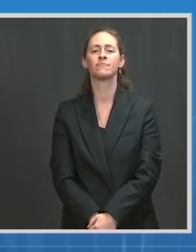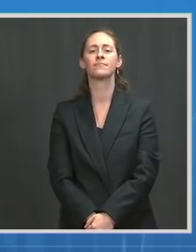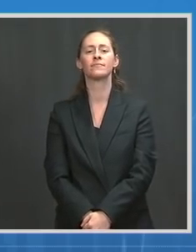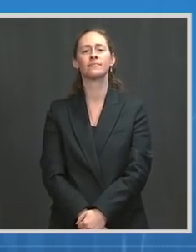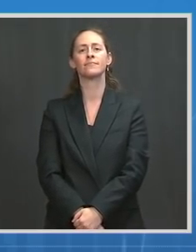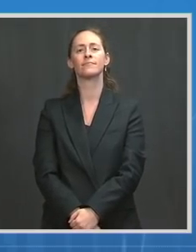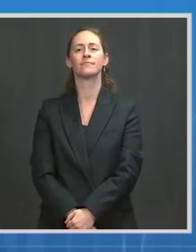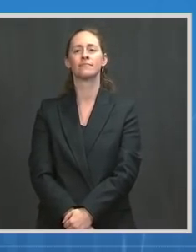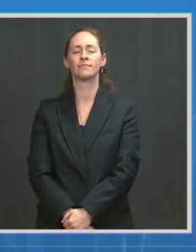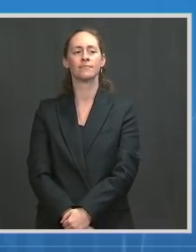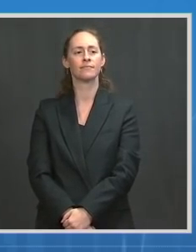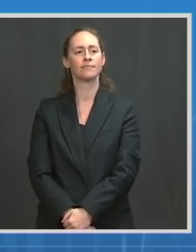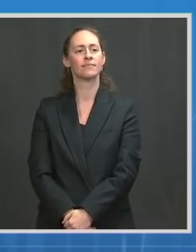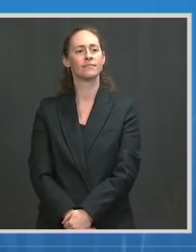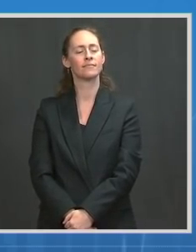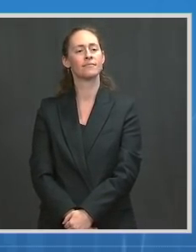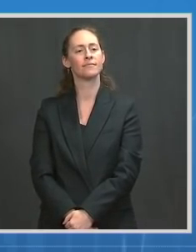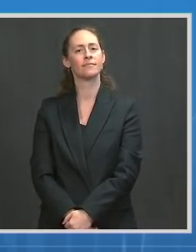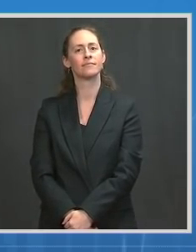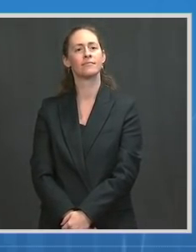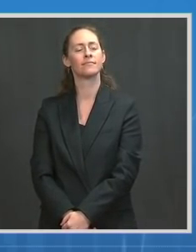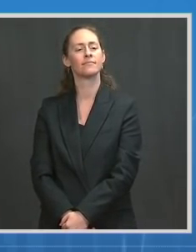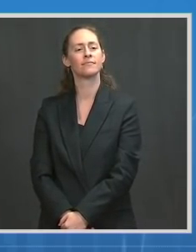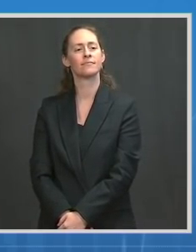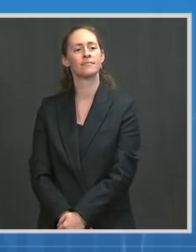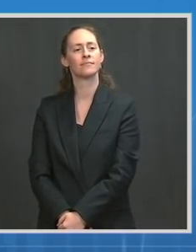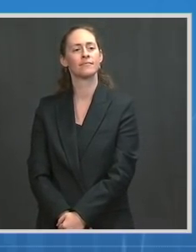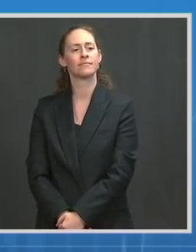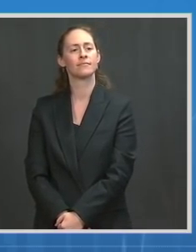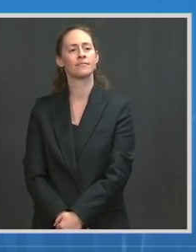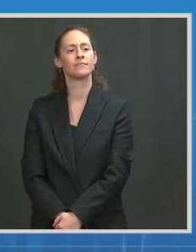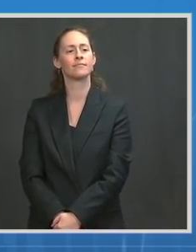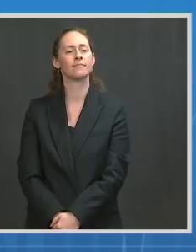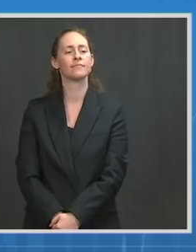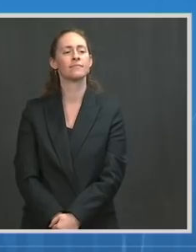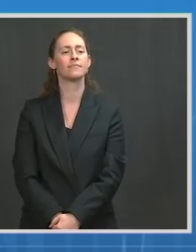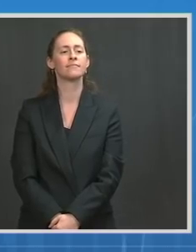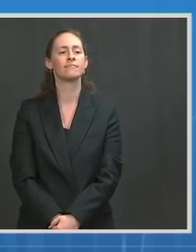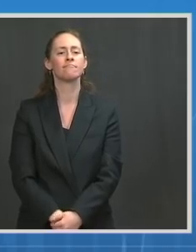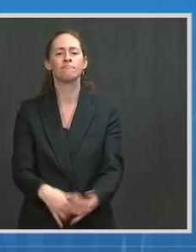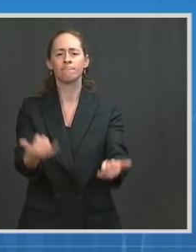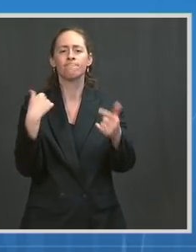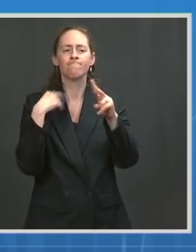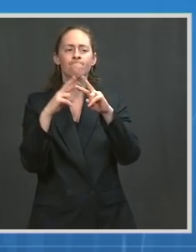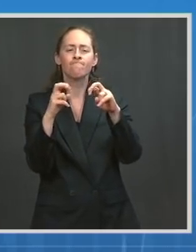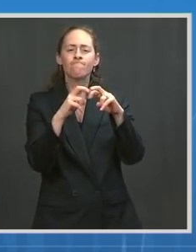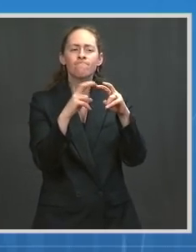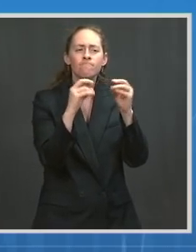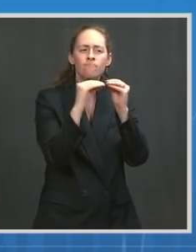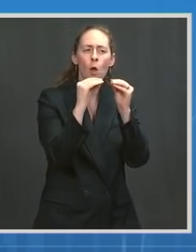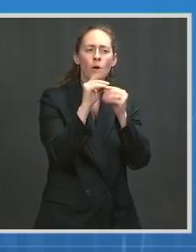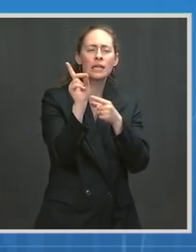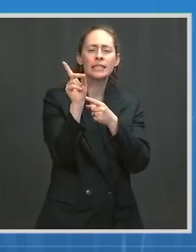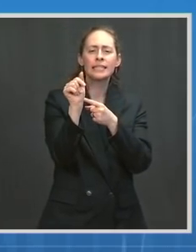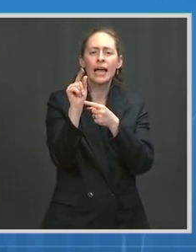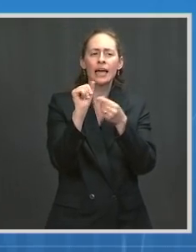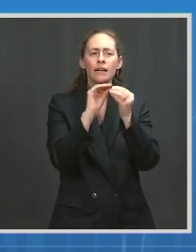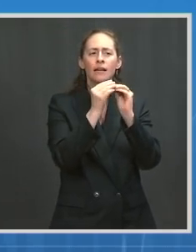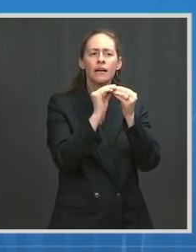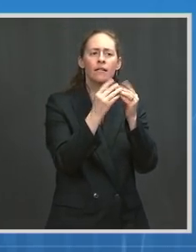Additionally, we are accumulating data that our authorized vaccines are effective against the variants that are circulating in this country.